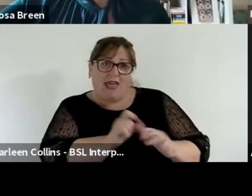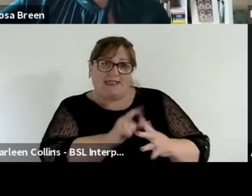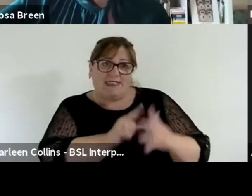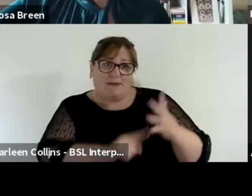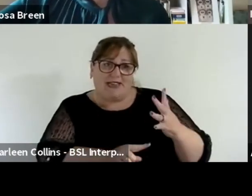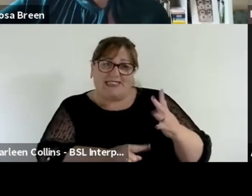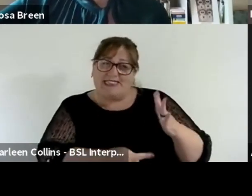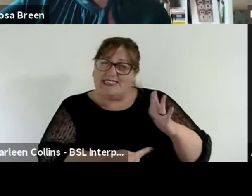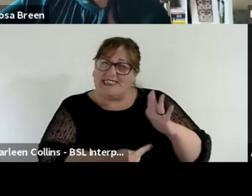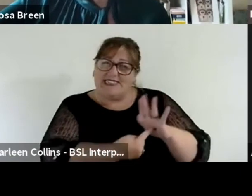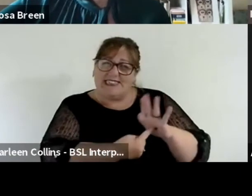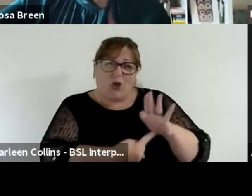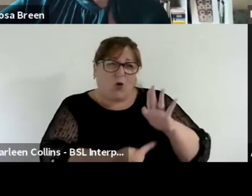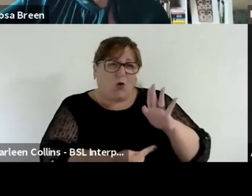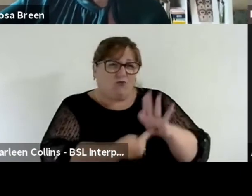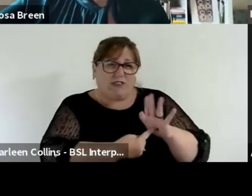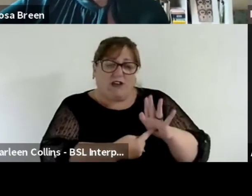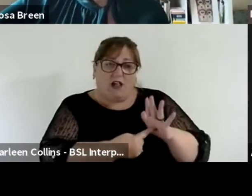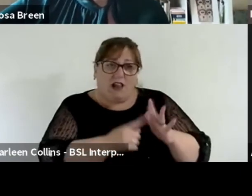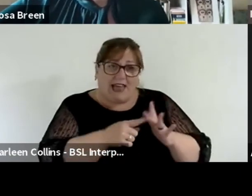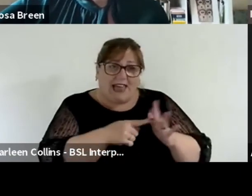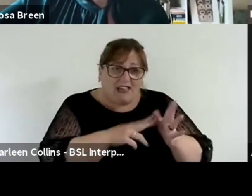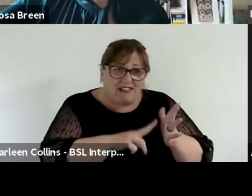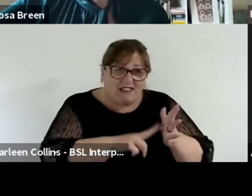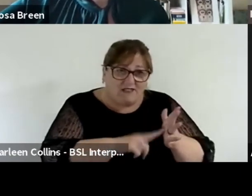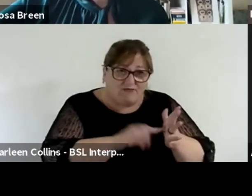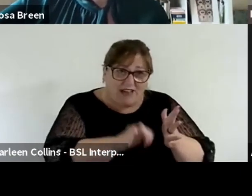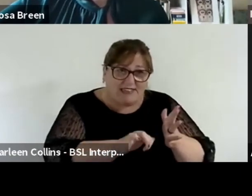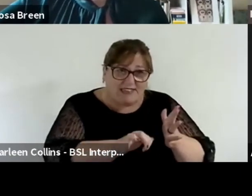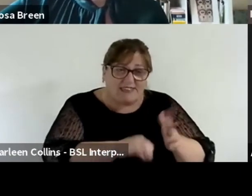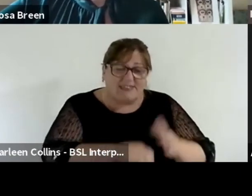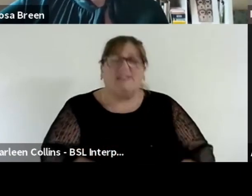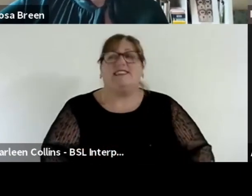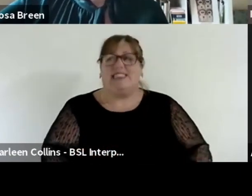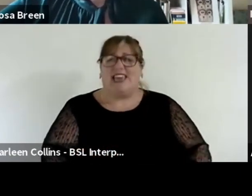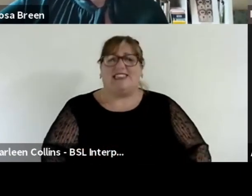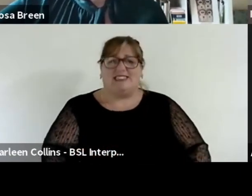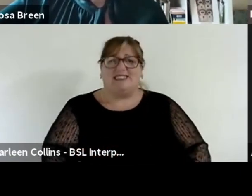Because that's how they can best support their employees directly, to be much more aware and mindful of an individual's disability and what that might mean.